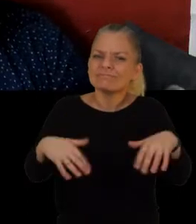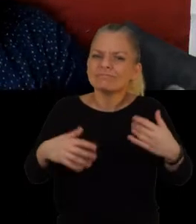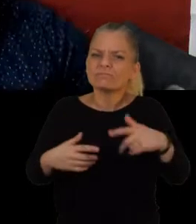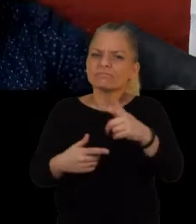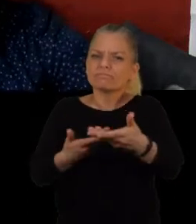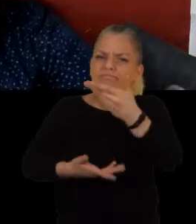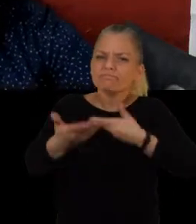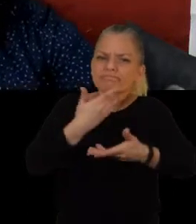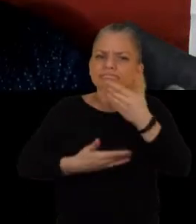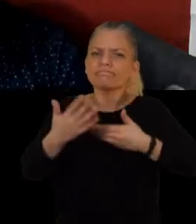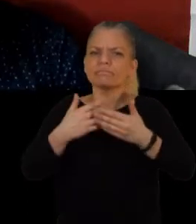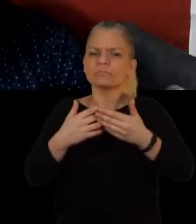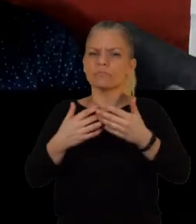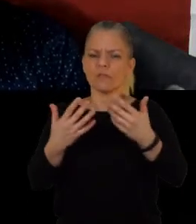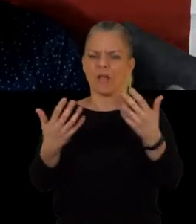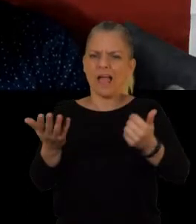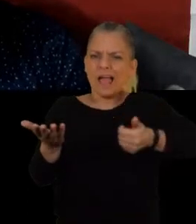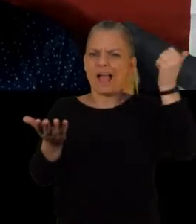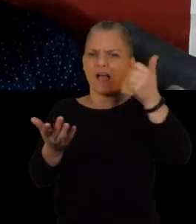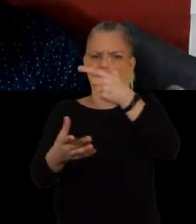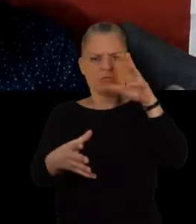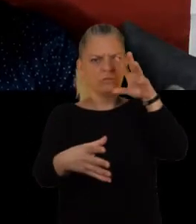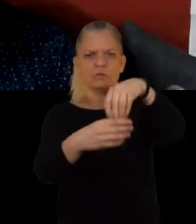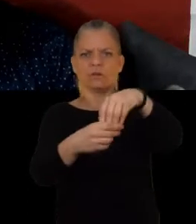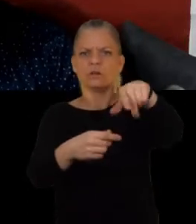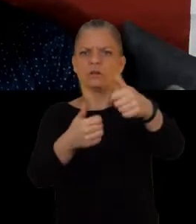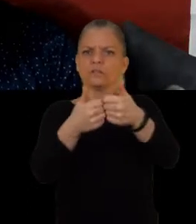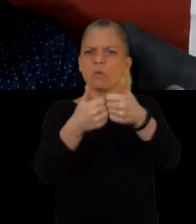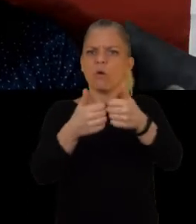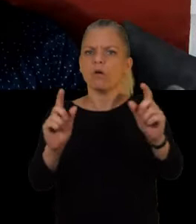brilliant so can you tell us a little bit about how did you come to peer support